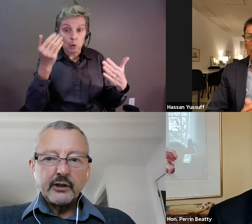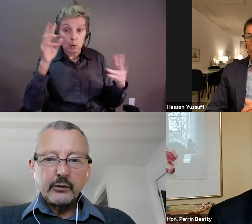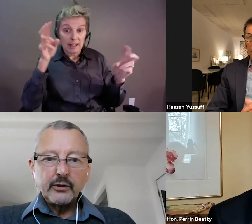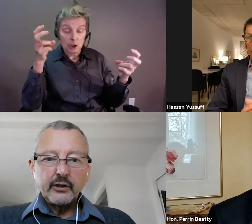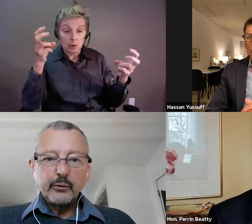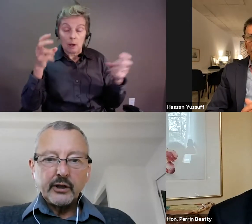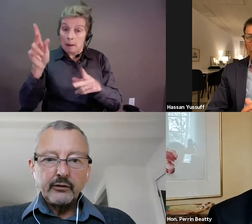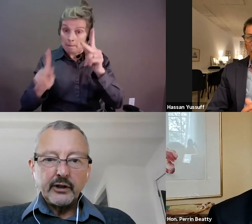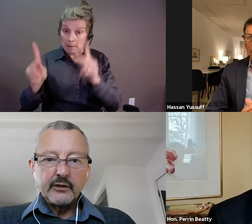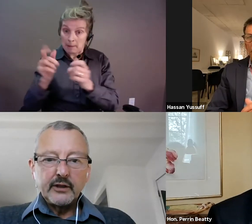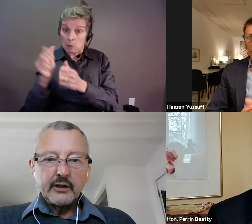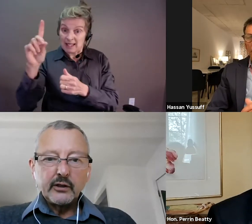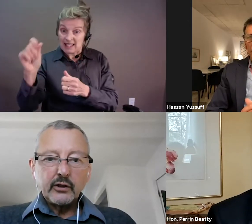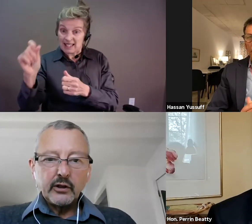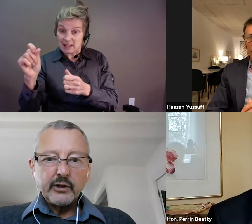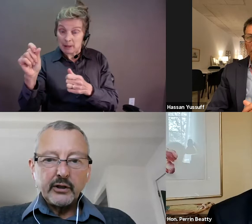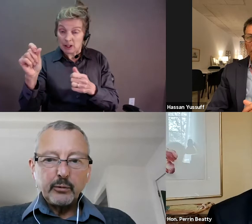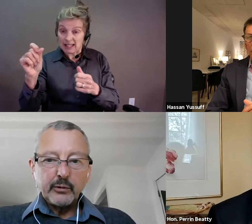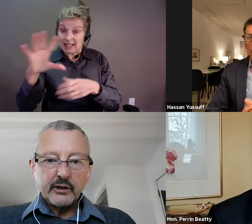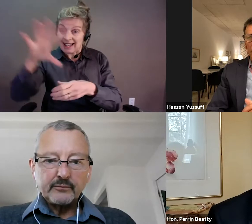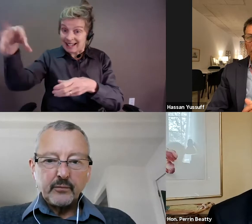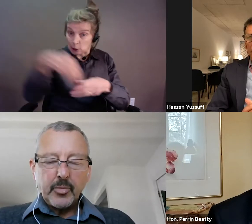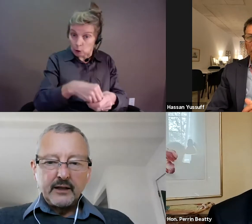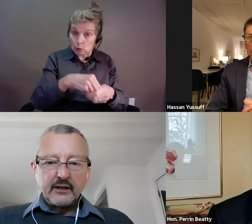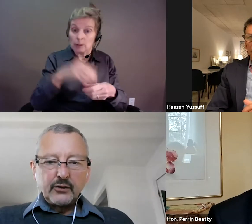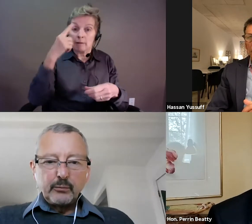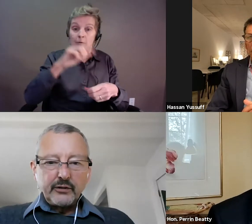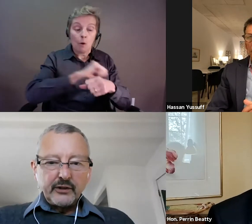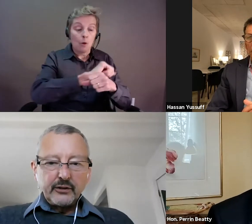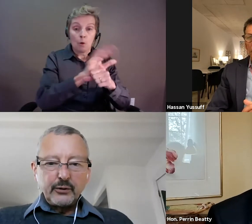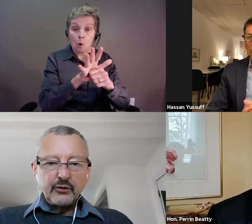included in the recovery in our economy and labour market. So, I'll briefly introduce